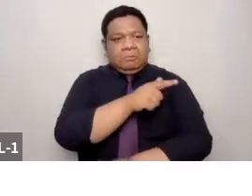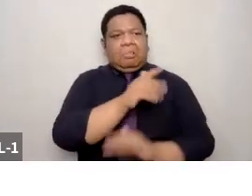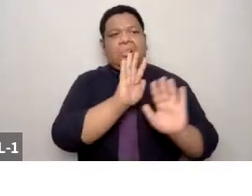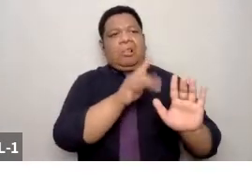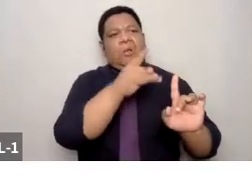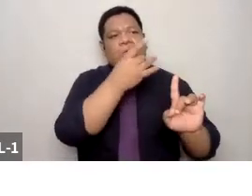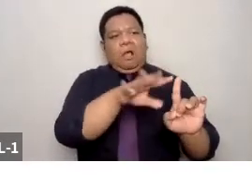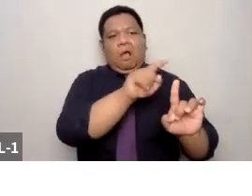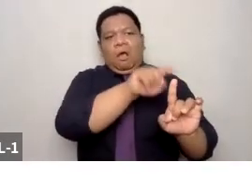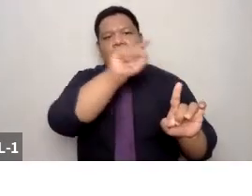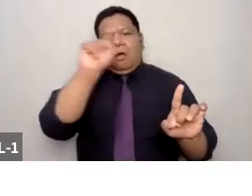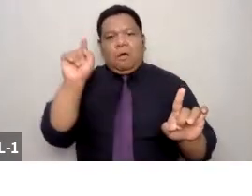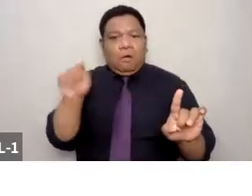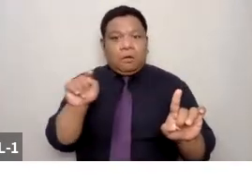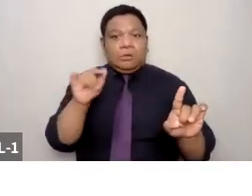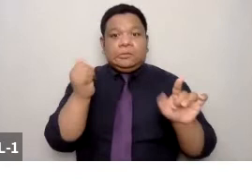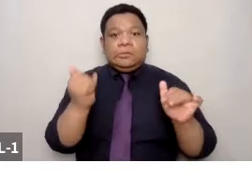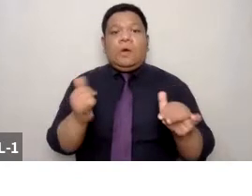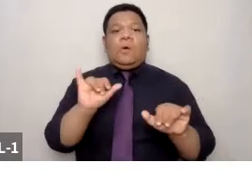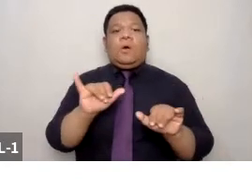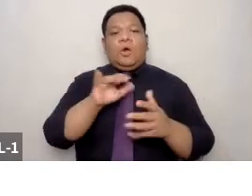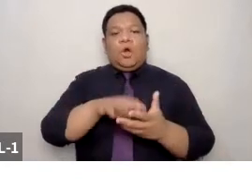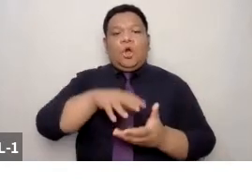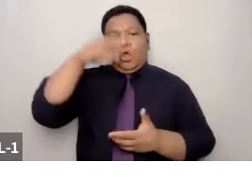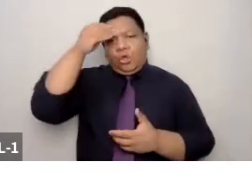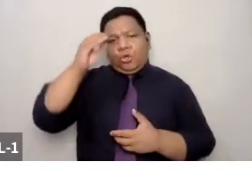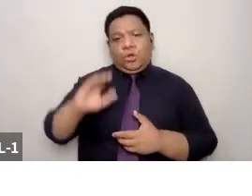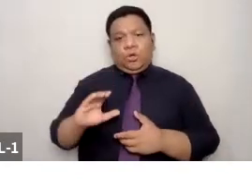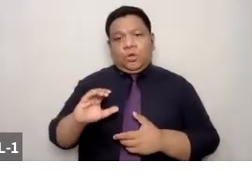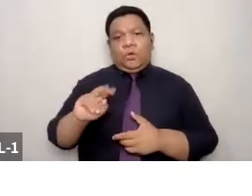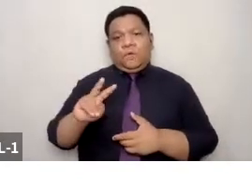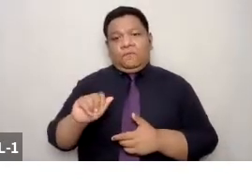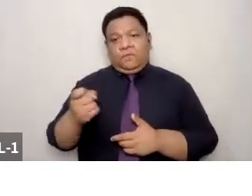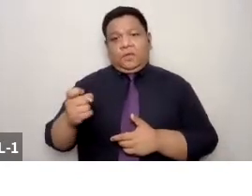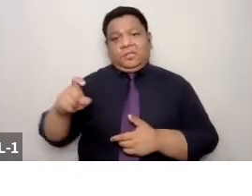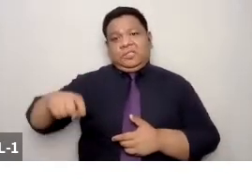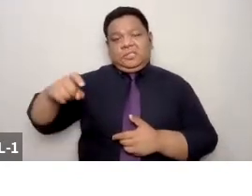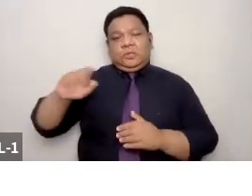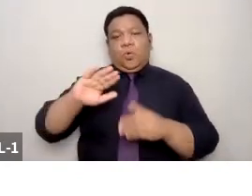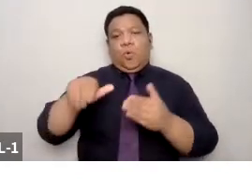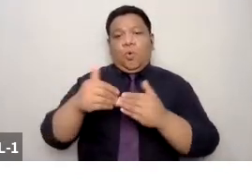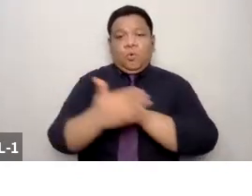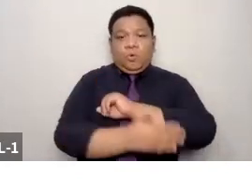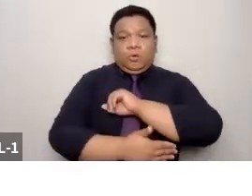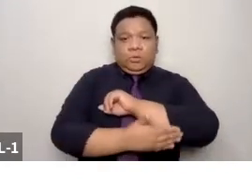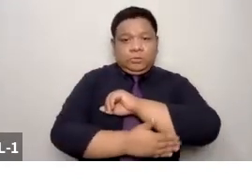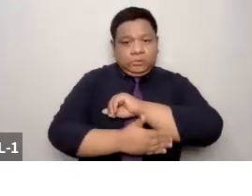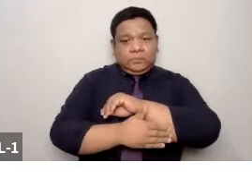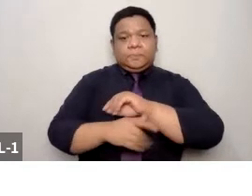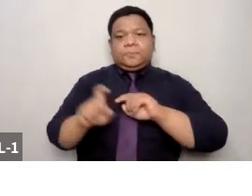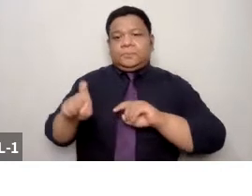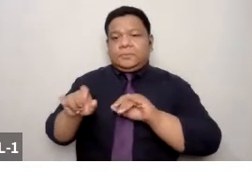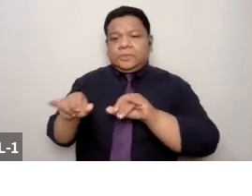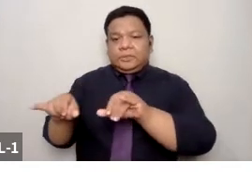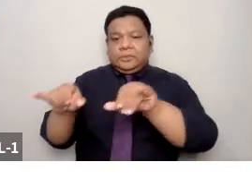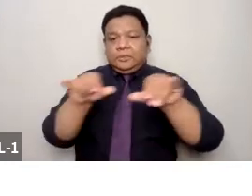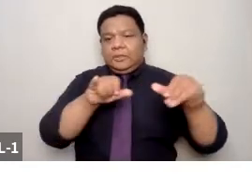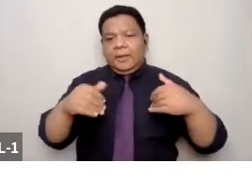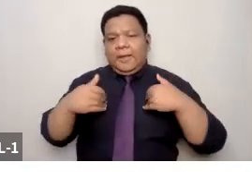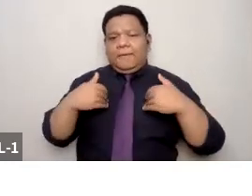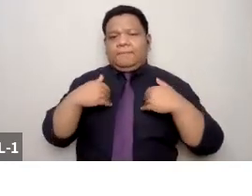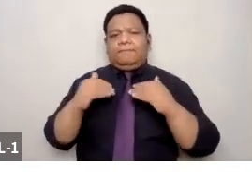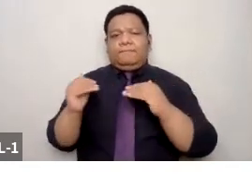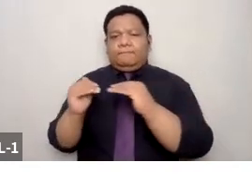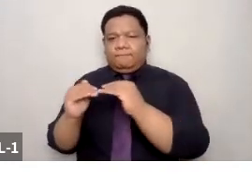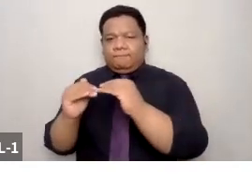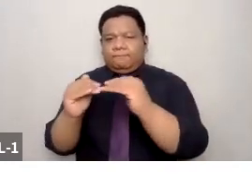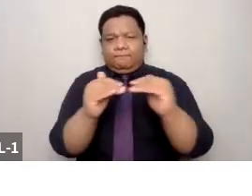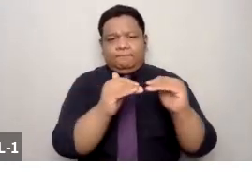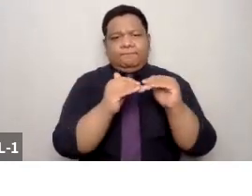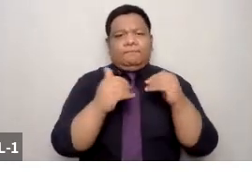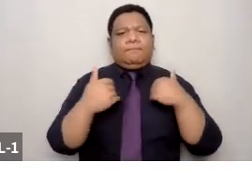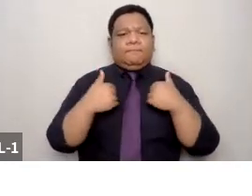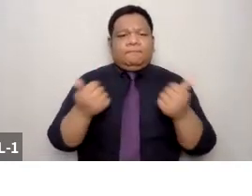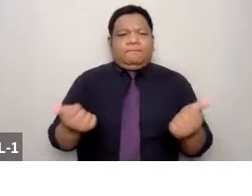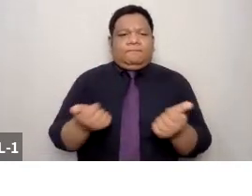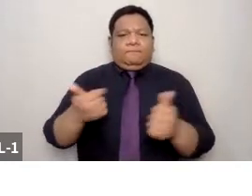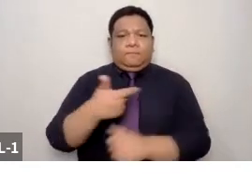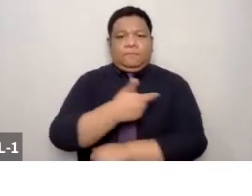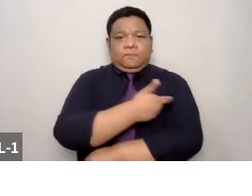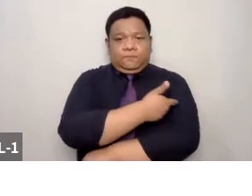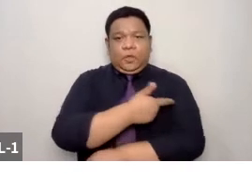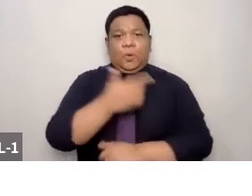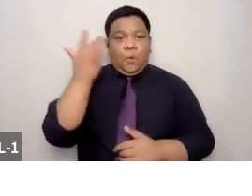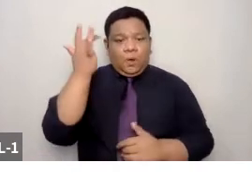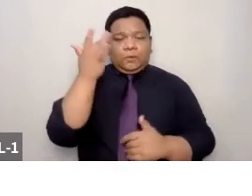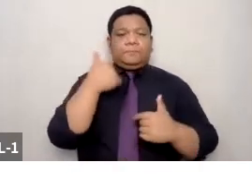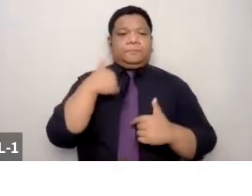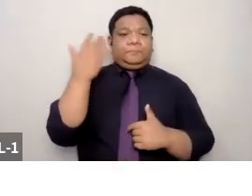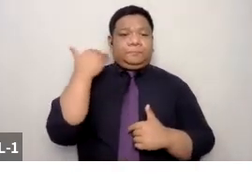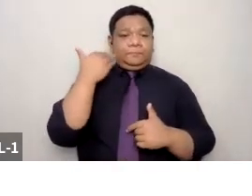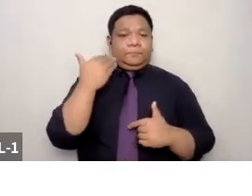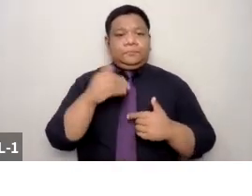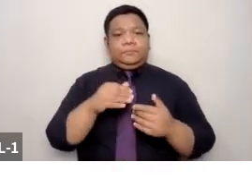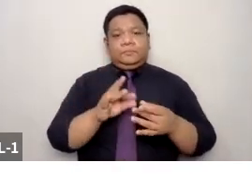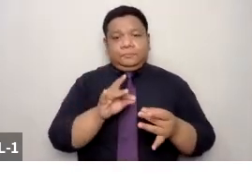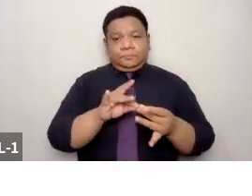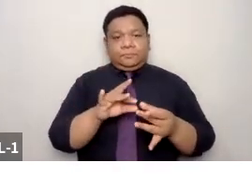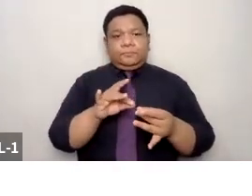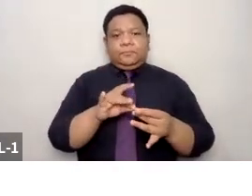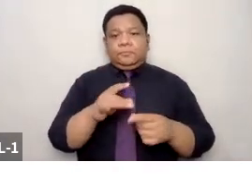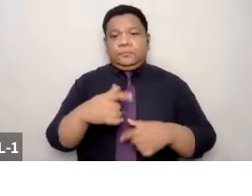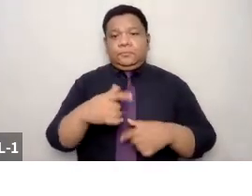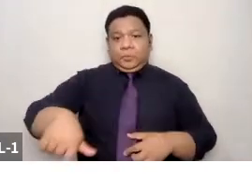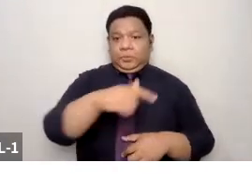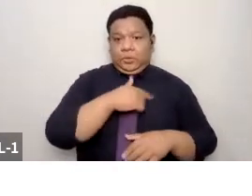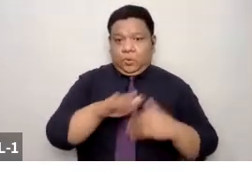Now the guiding principle of Covax is that all of the countries should have a fair share of the vaccine because as mentioned before, none of us are safe until all of us are safe.